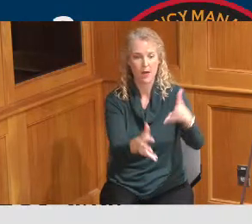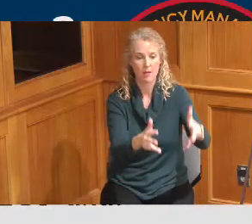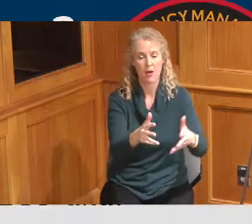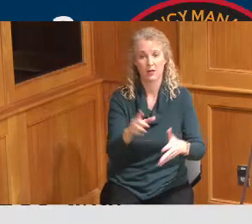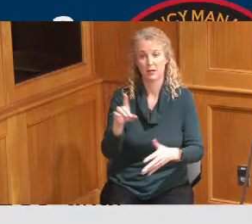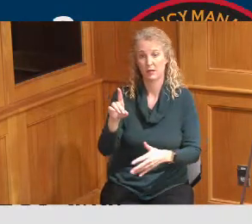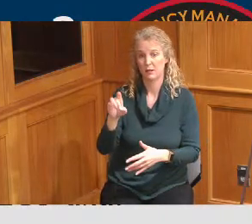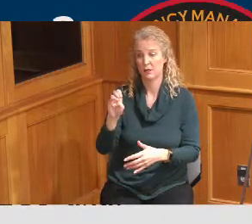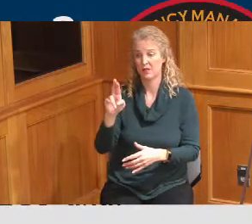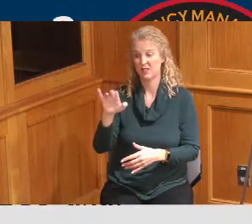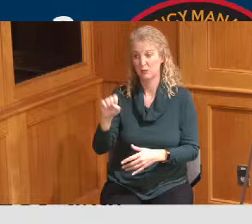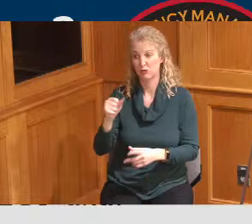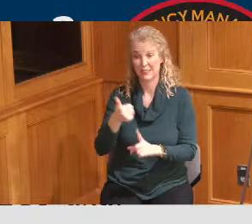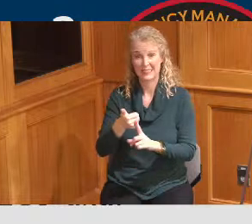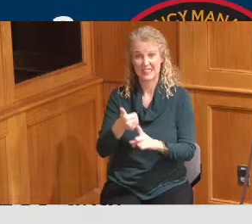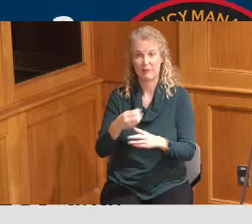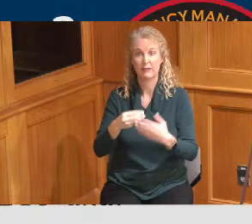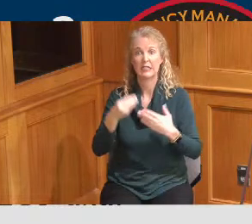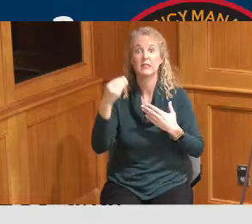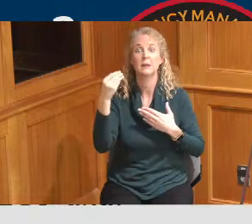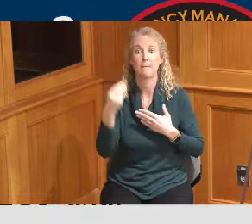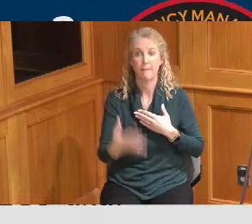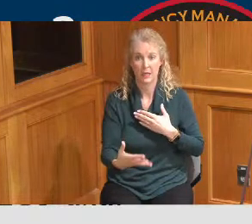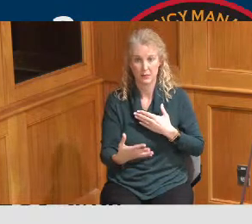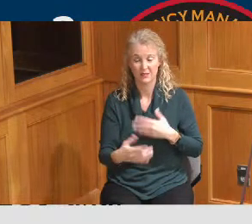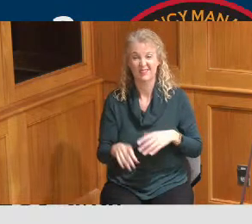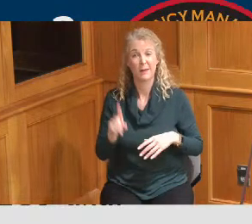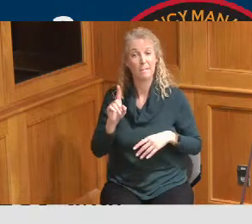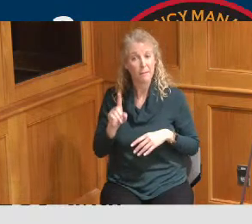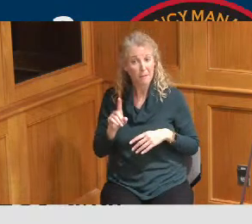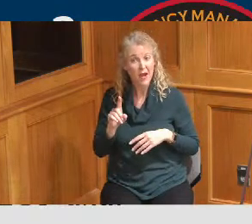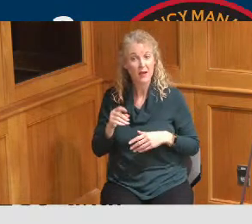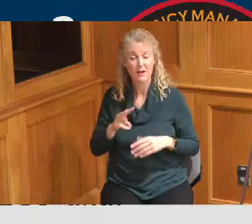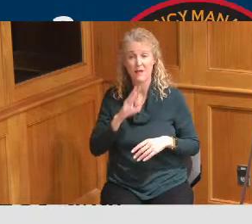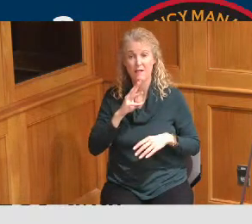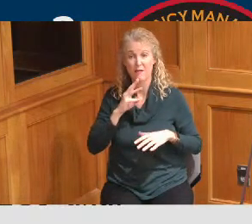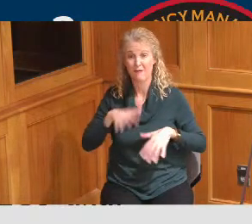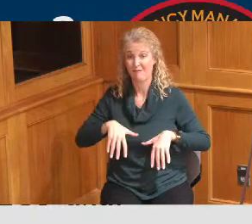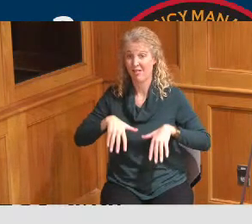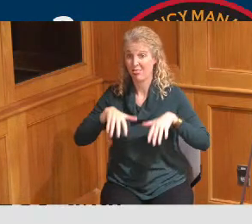expensive so you can get there pretty quickly but for example with the floods of 16 where we felt